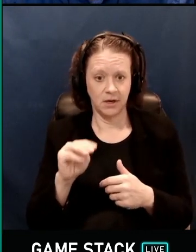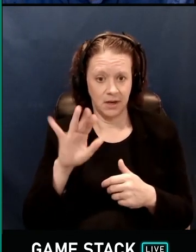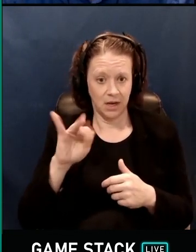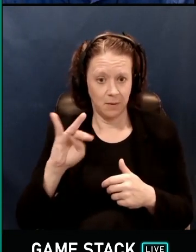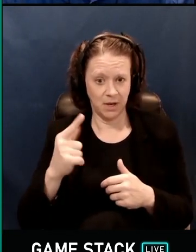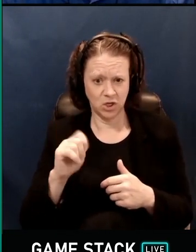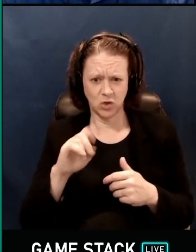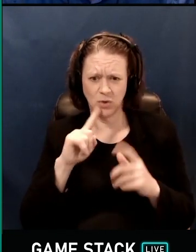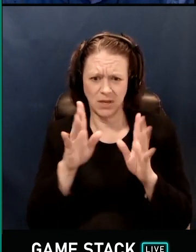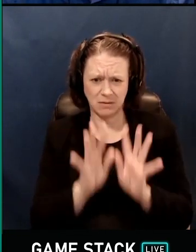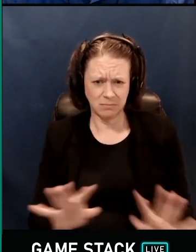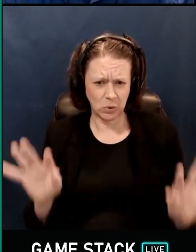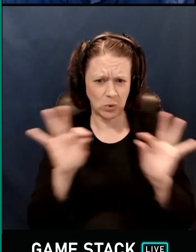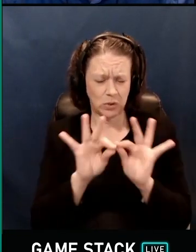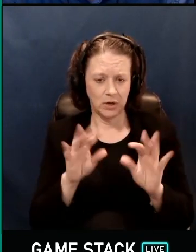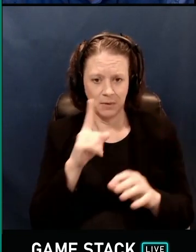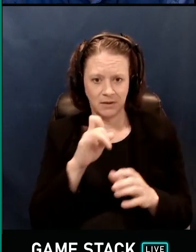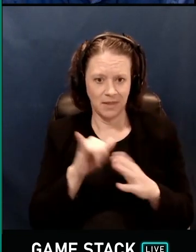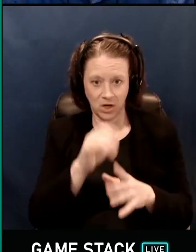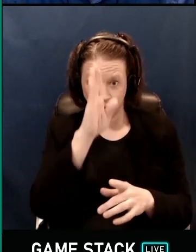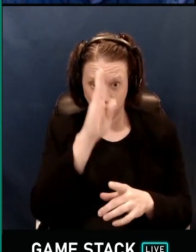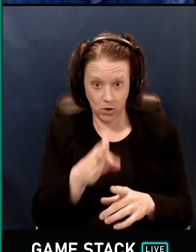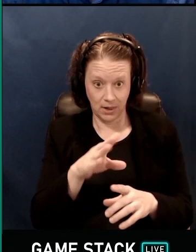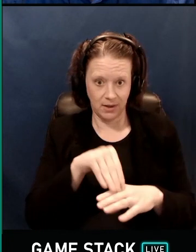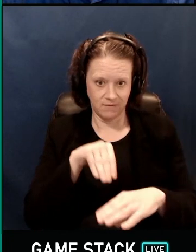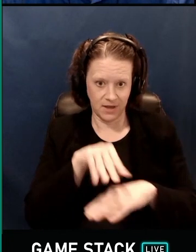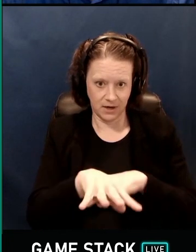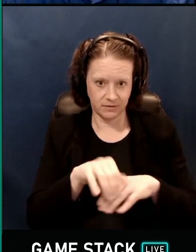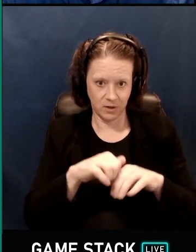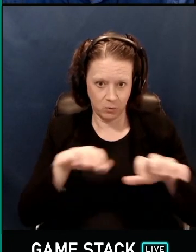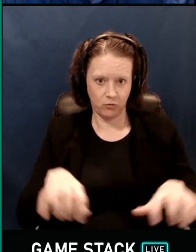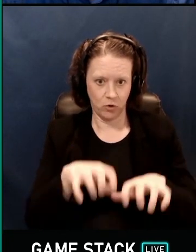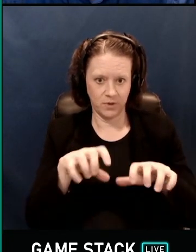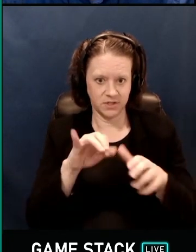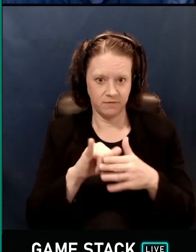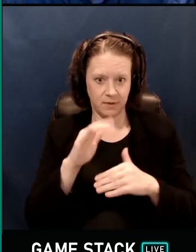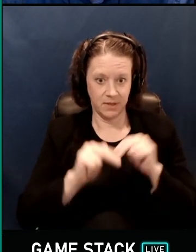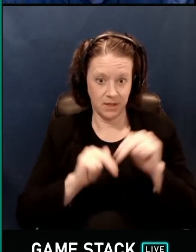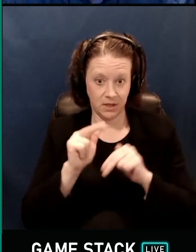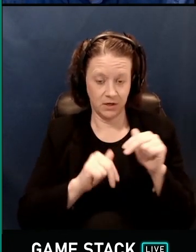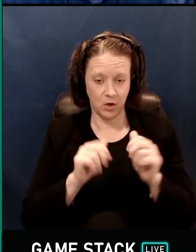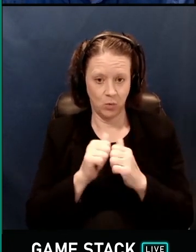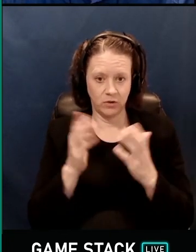it directly affects the performance of builds with self hosted agents.